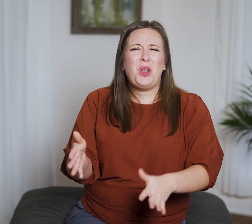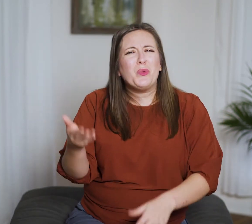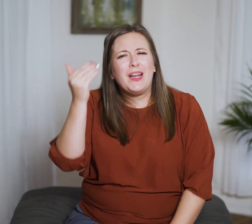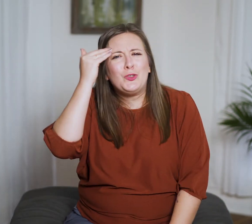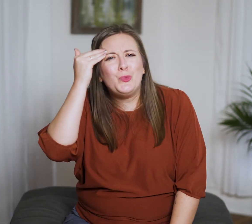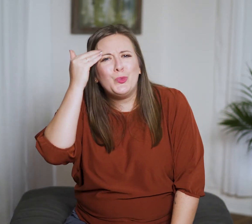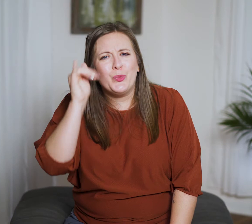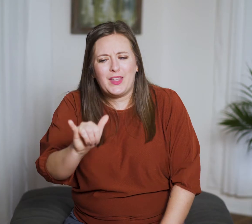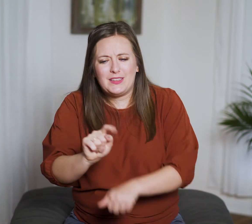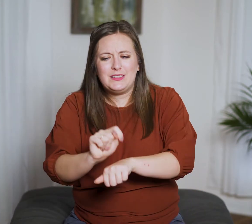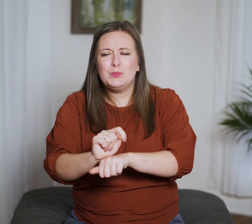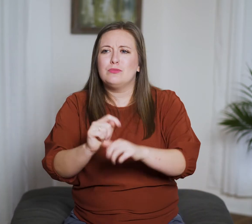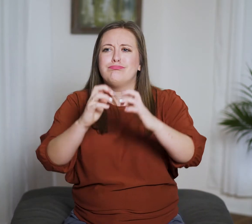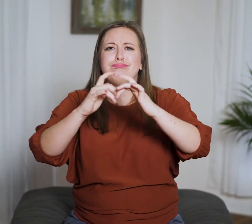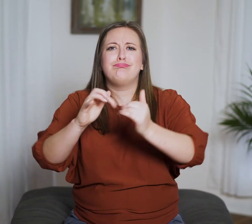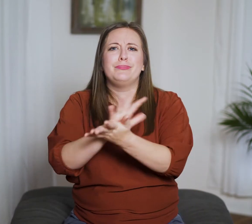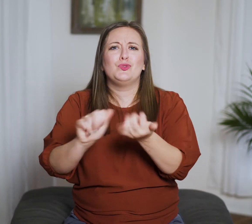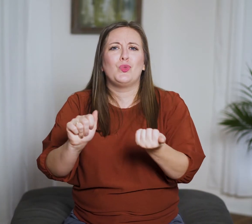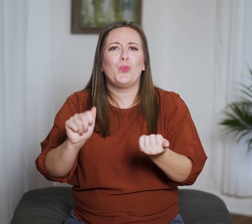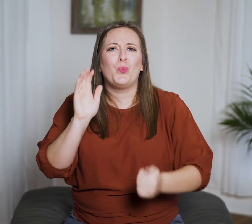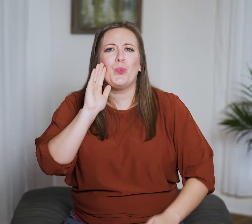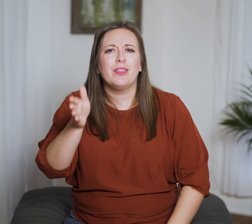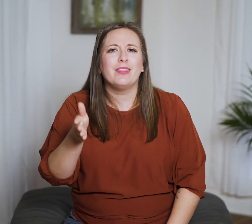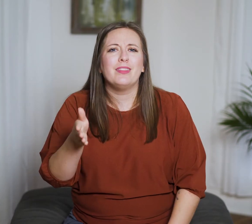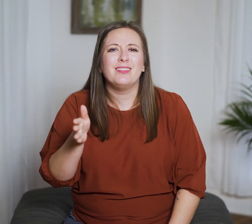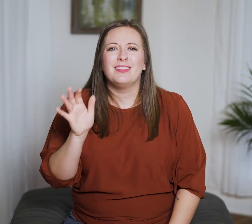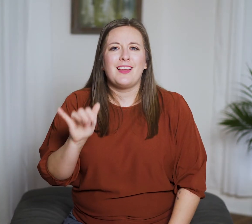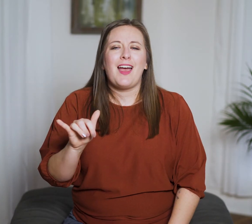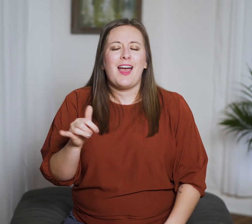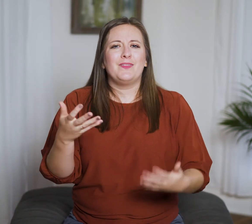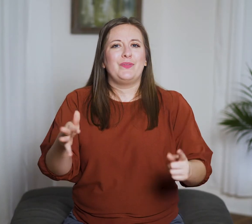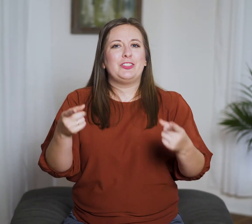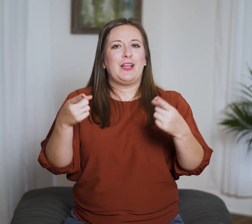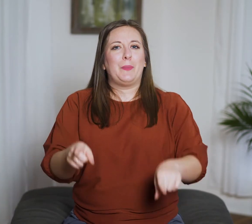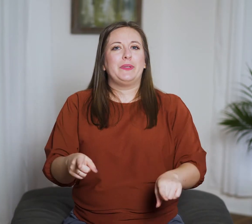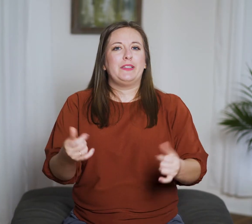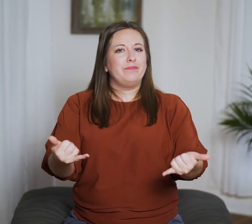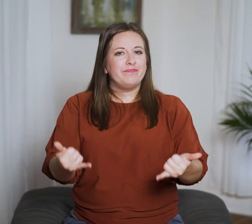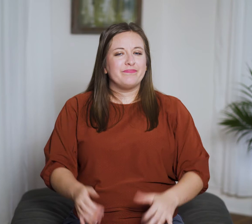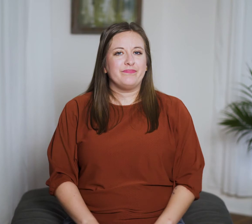We already know that this temple will be destroyed eventually, and this all comes to pass.